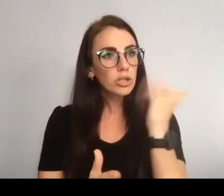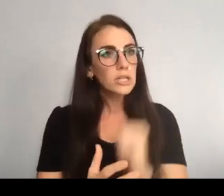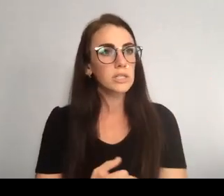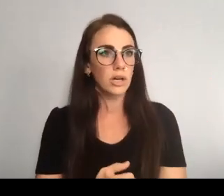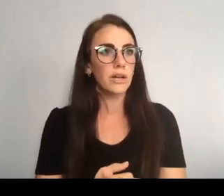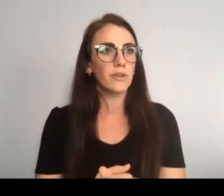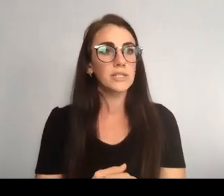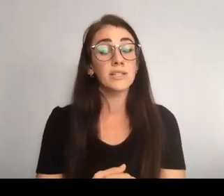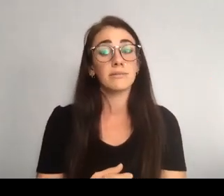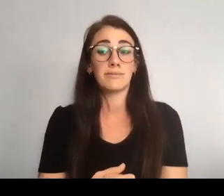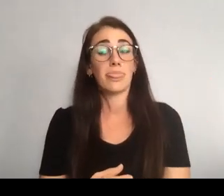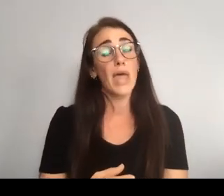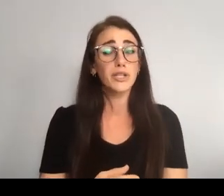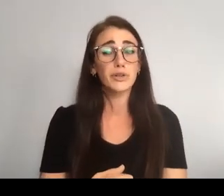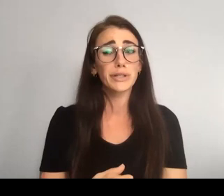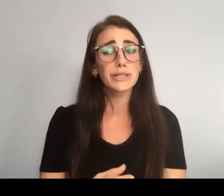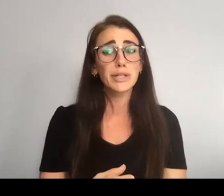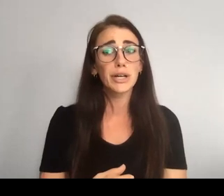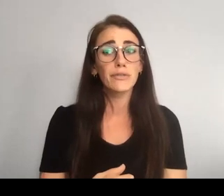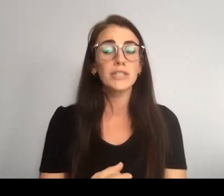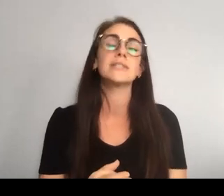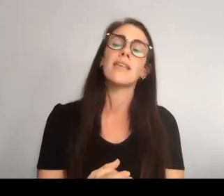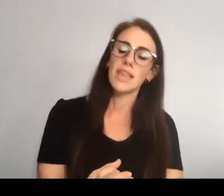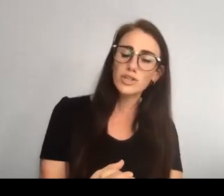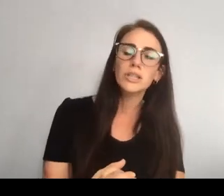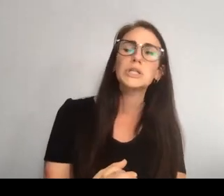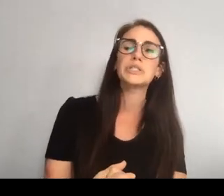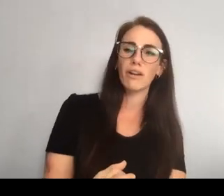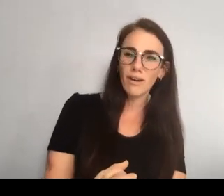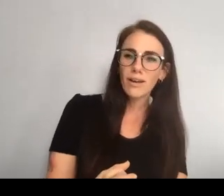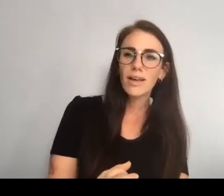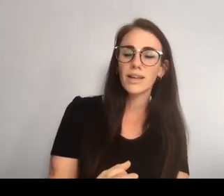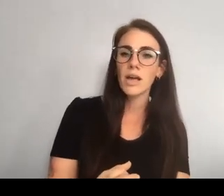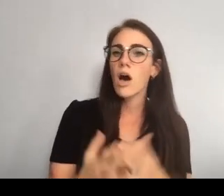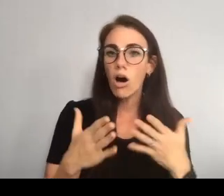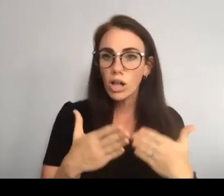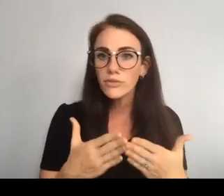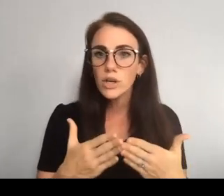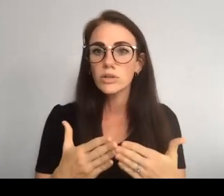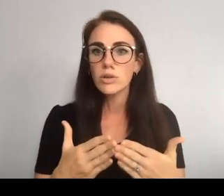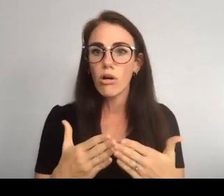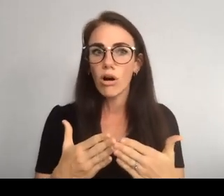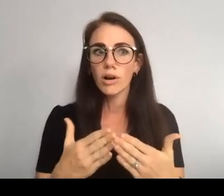looks good" versus "that shirt looks good" vs "that shirt looks good". All of those are